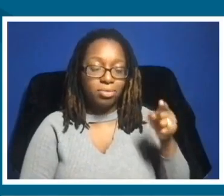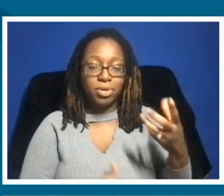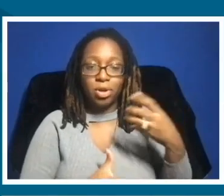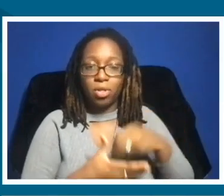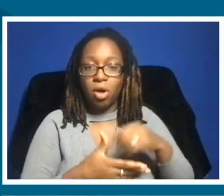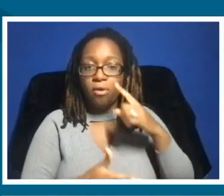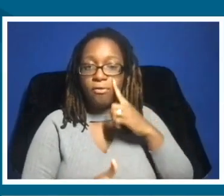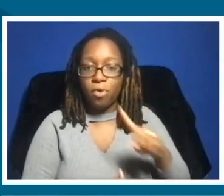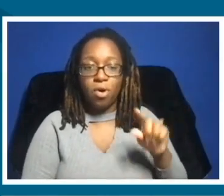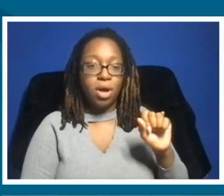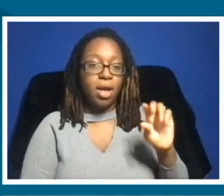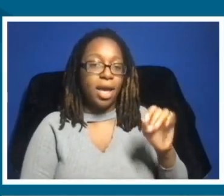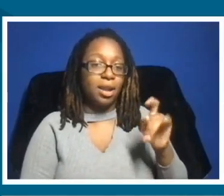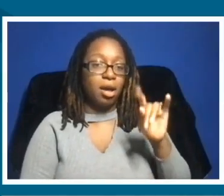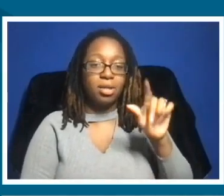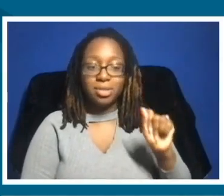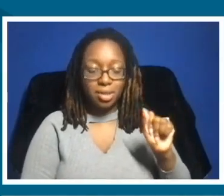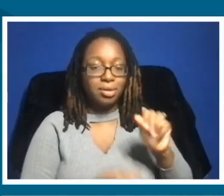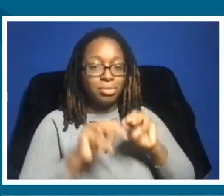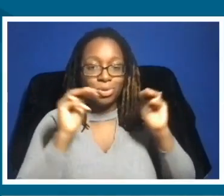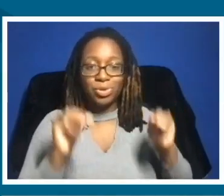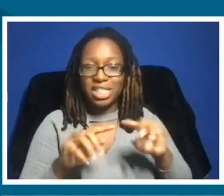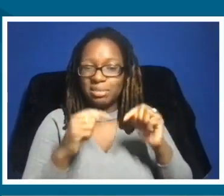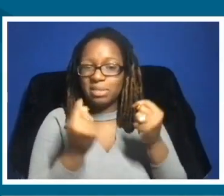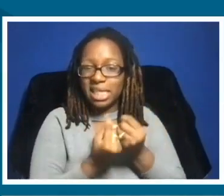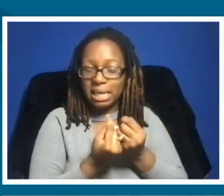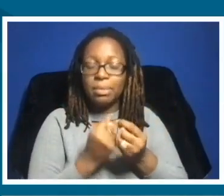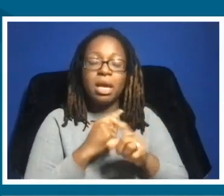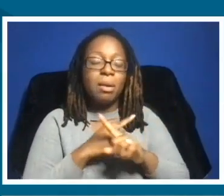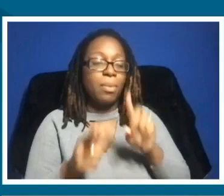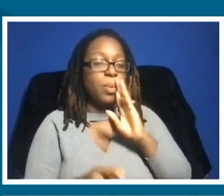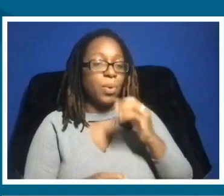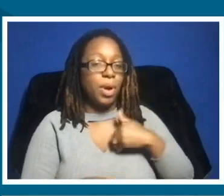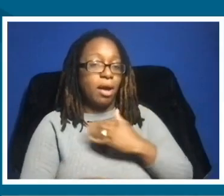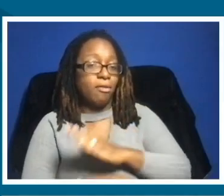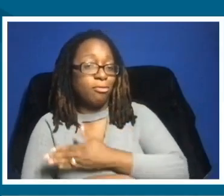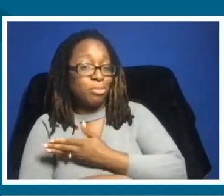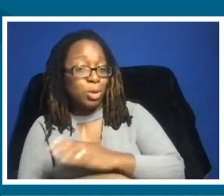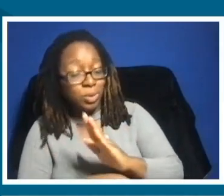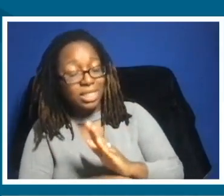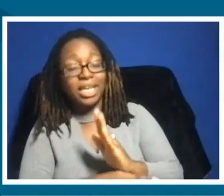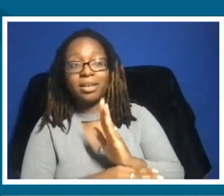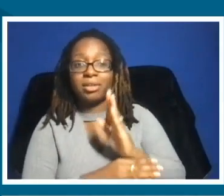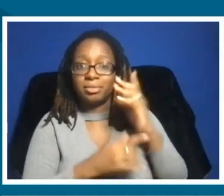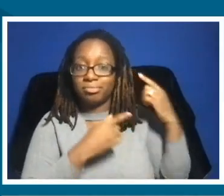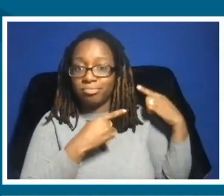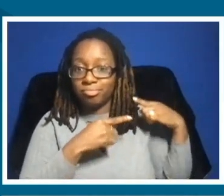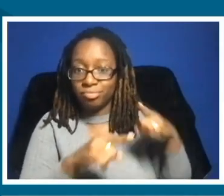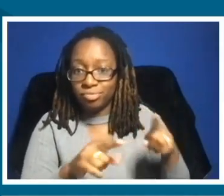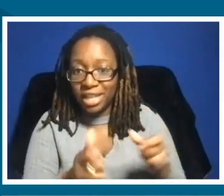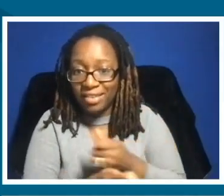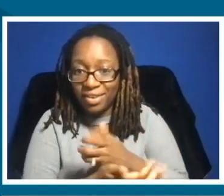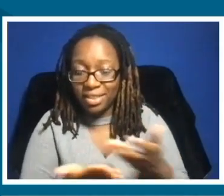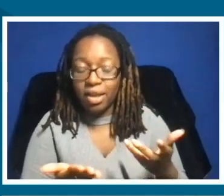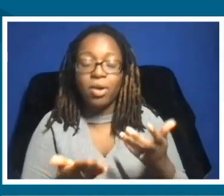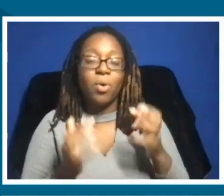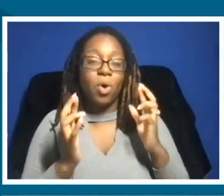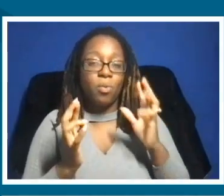opportunities to use the q a throughout and we also hope to share answers to some of your